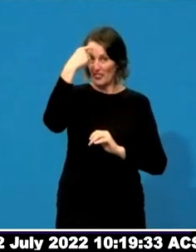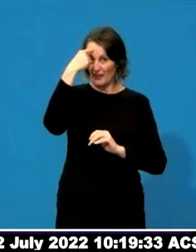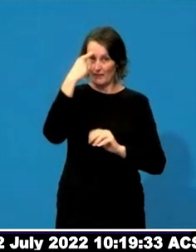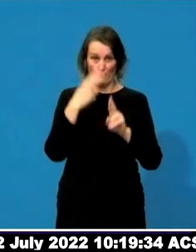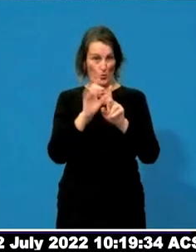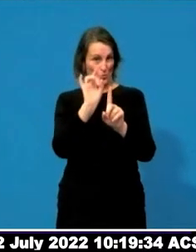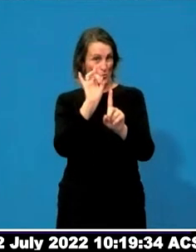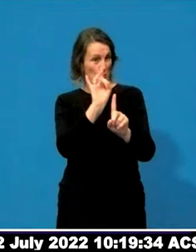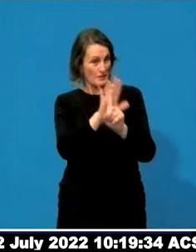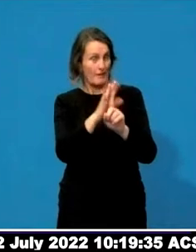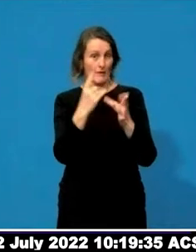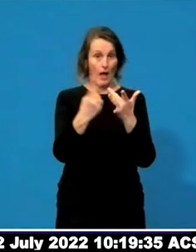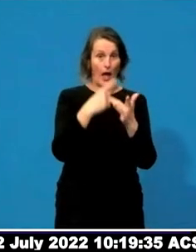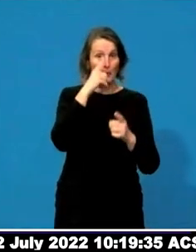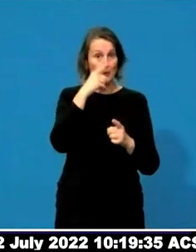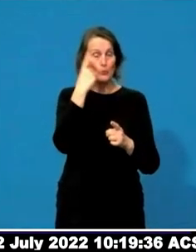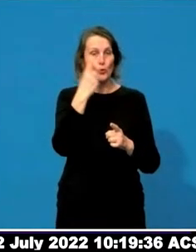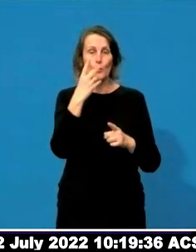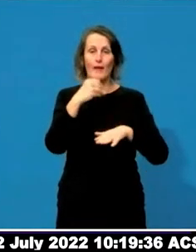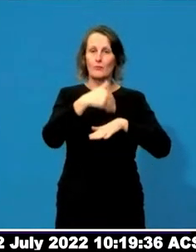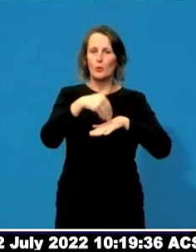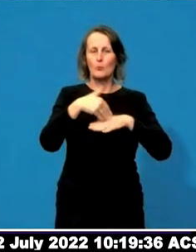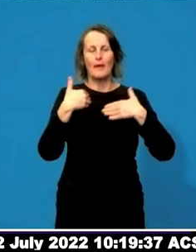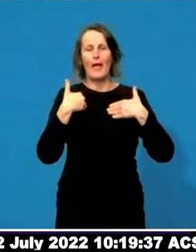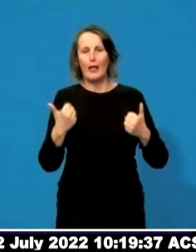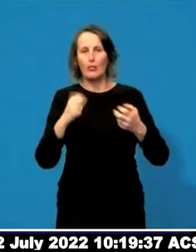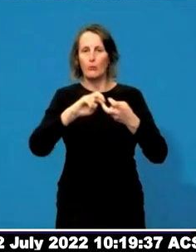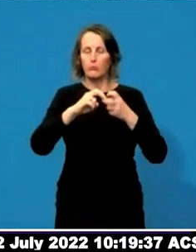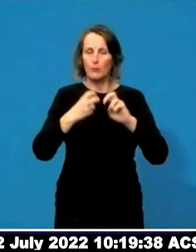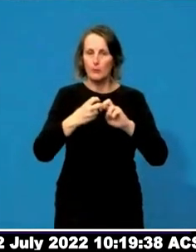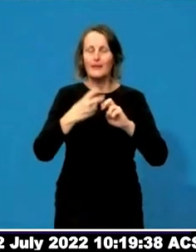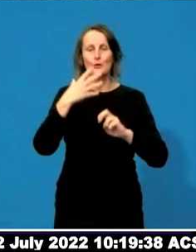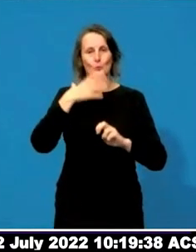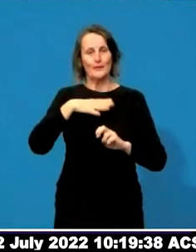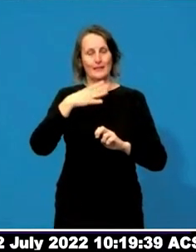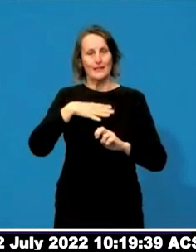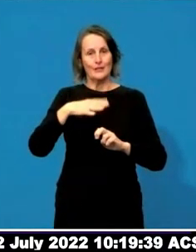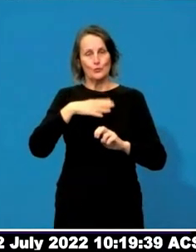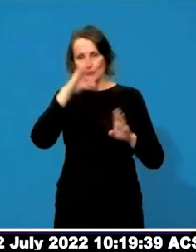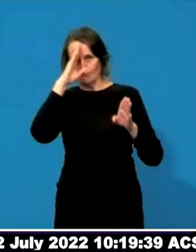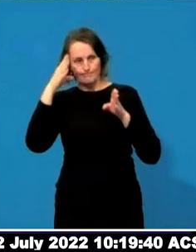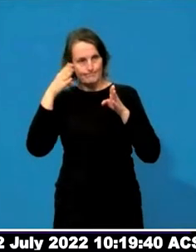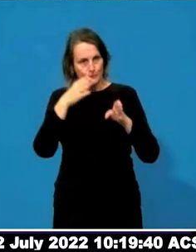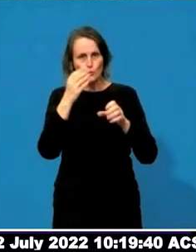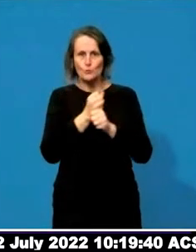that might also have health issues, that there needs to be a holistic approach to health and disability?